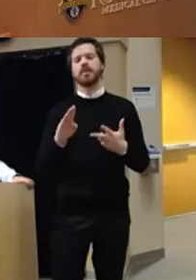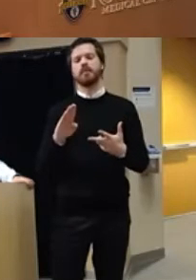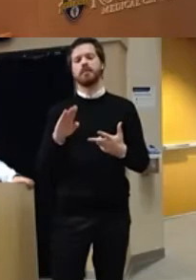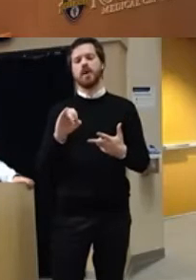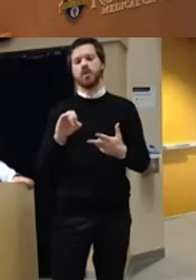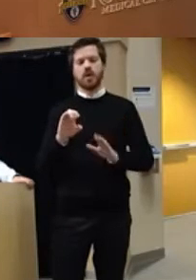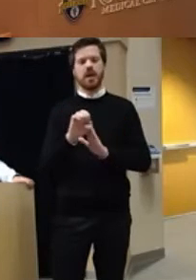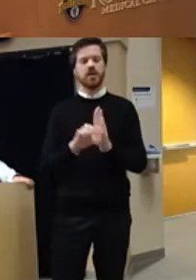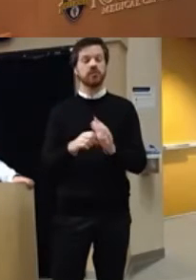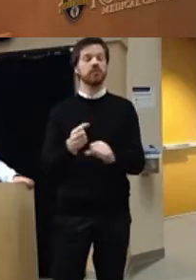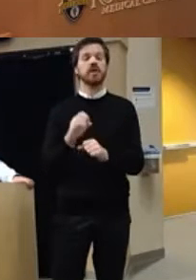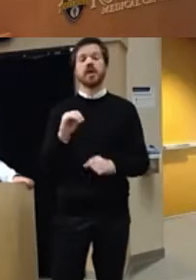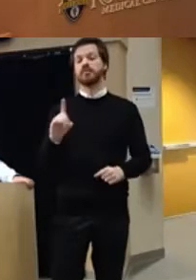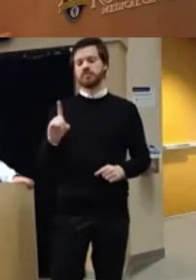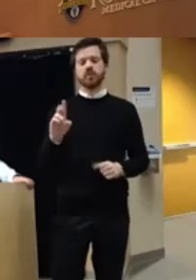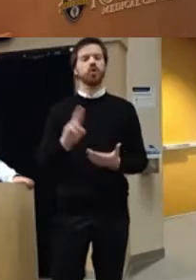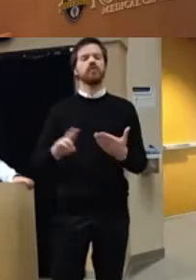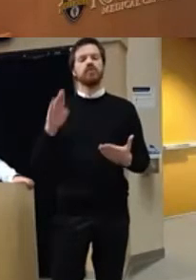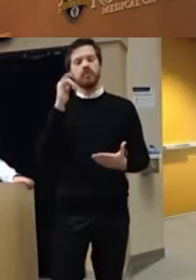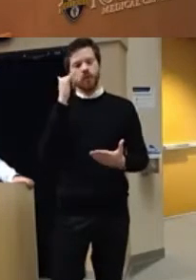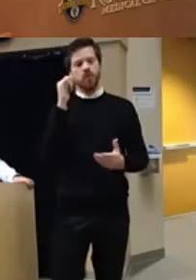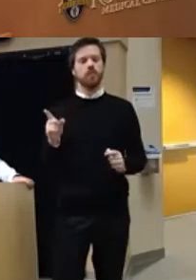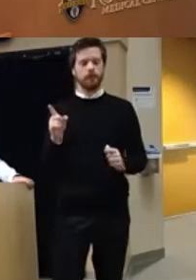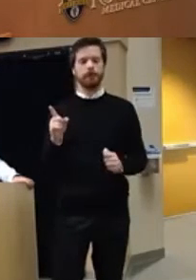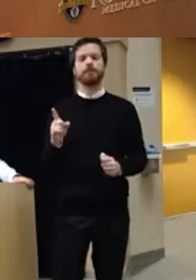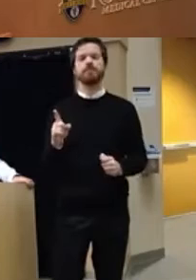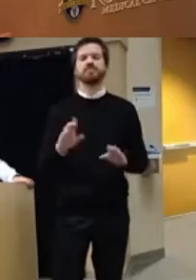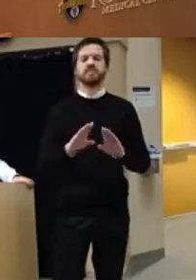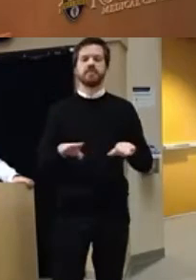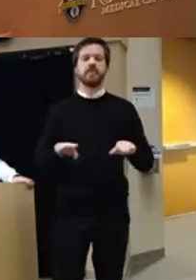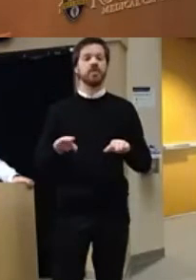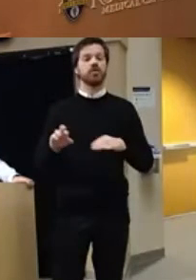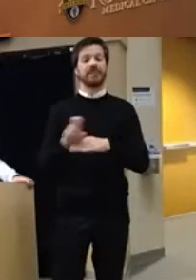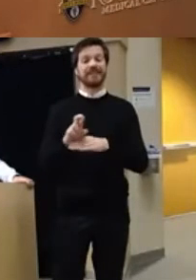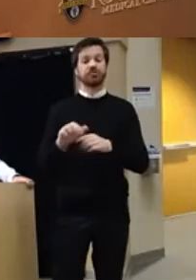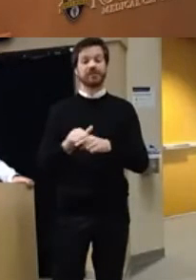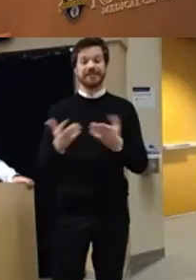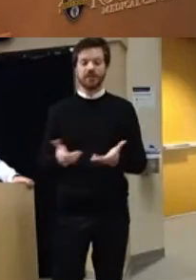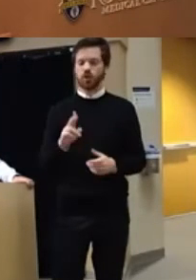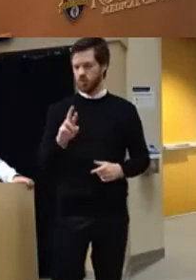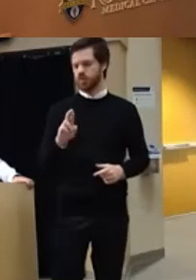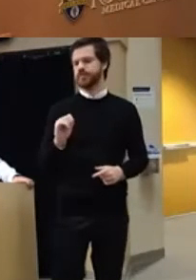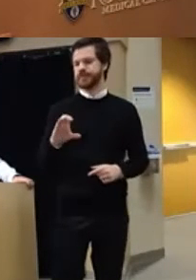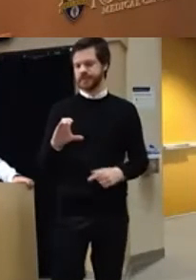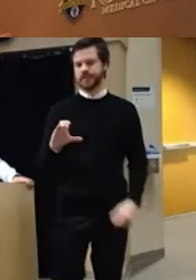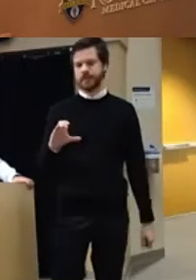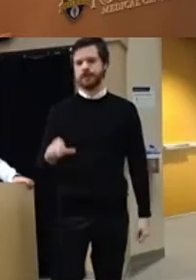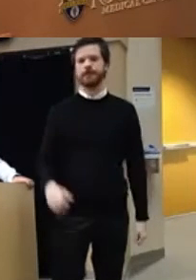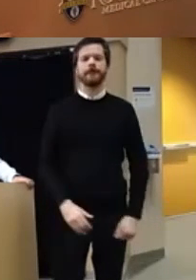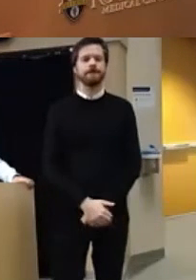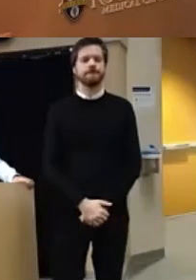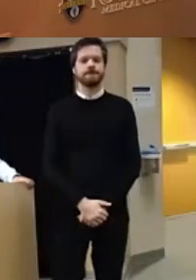received her MD at the University of Buffalo pediatric residency training here at urmc um